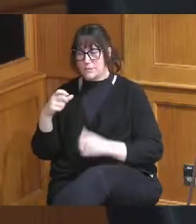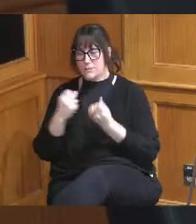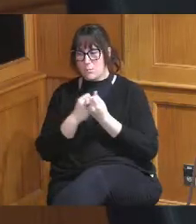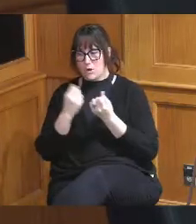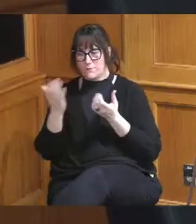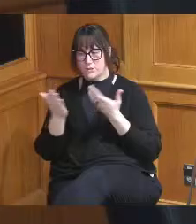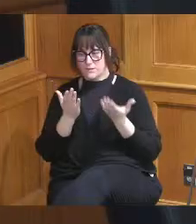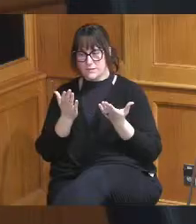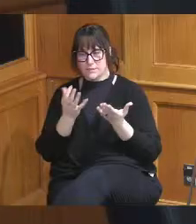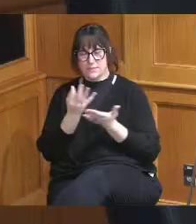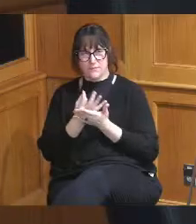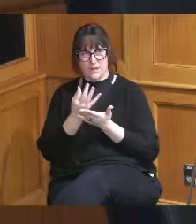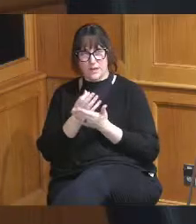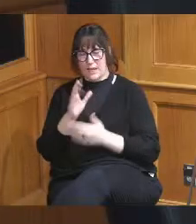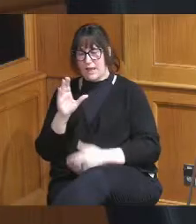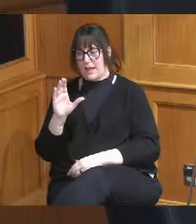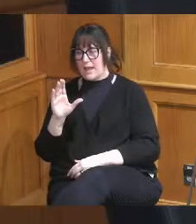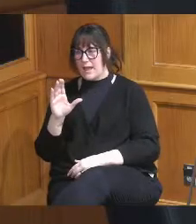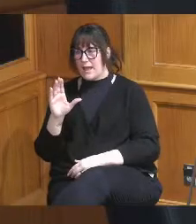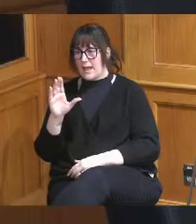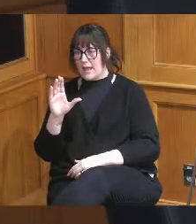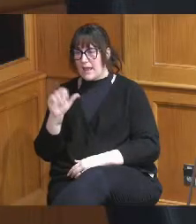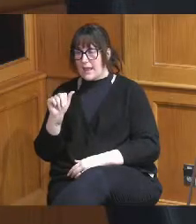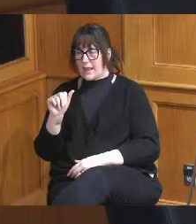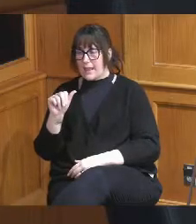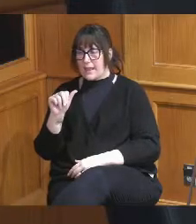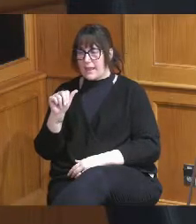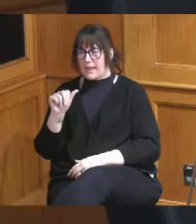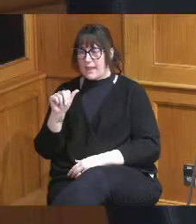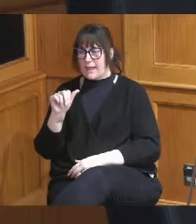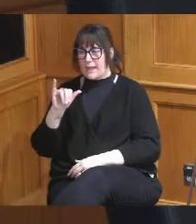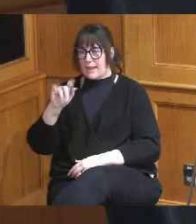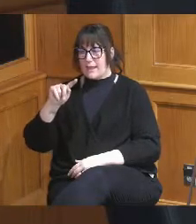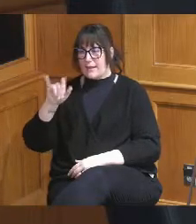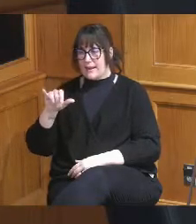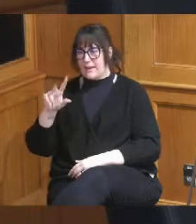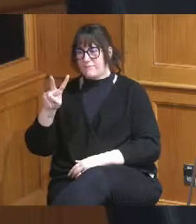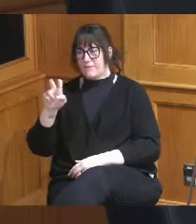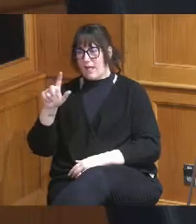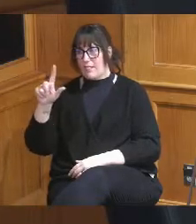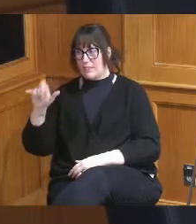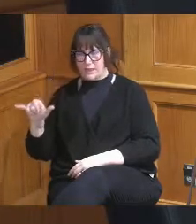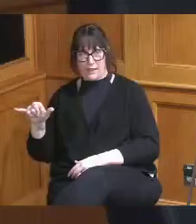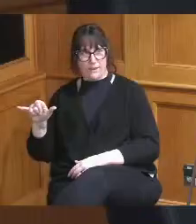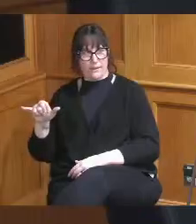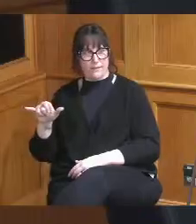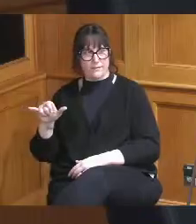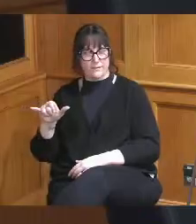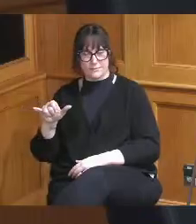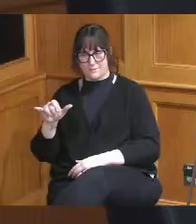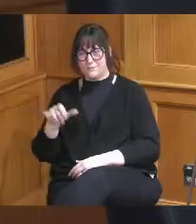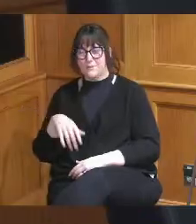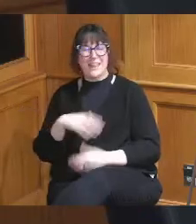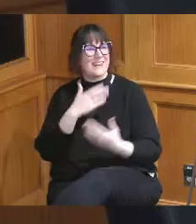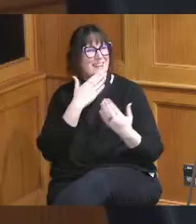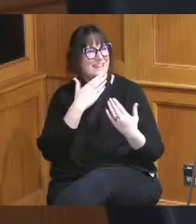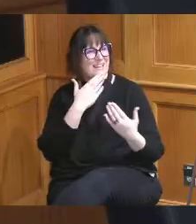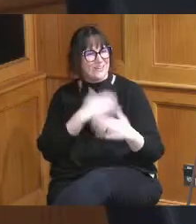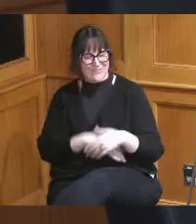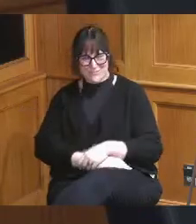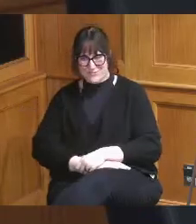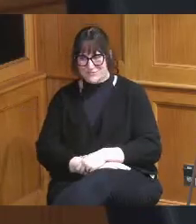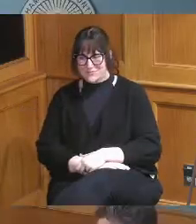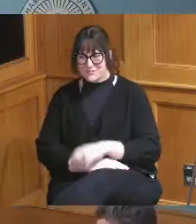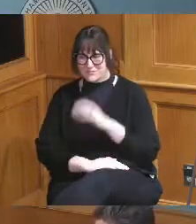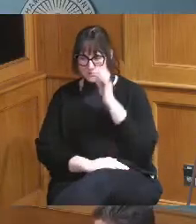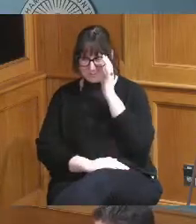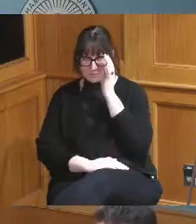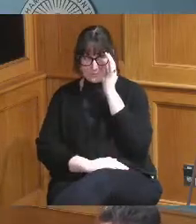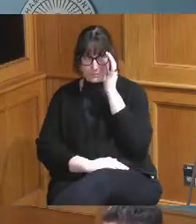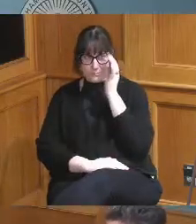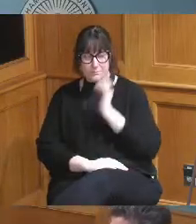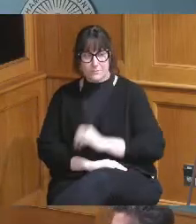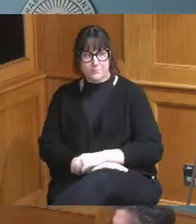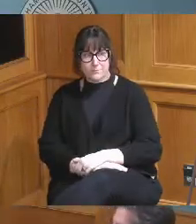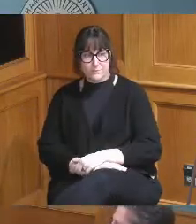Valley Senior program manager here to talk us through this welcome